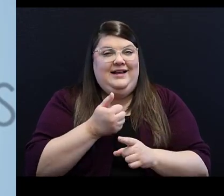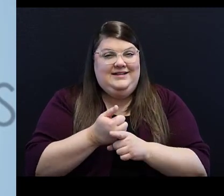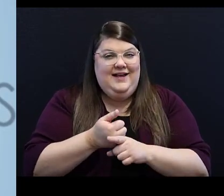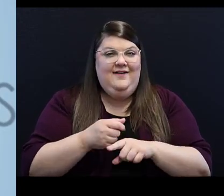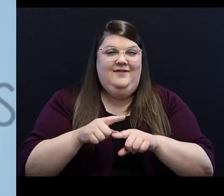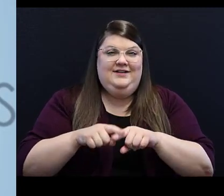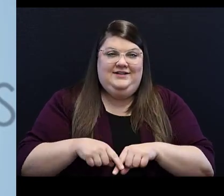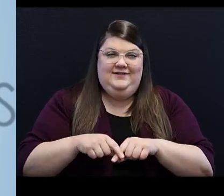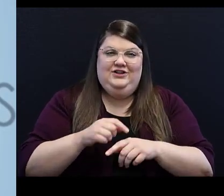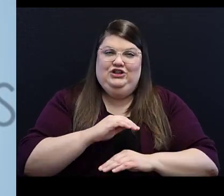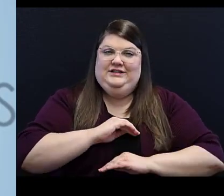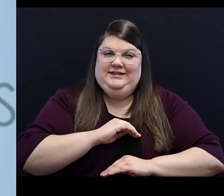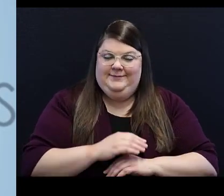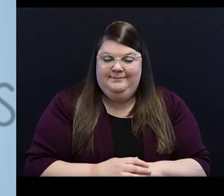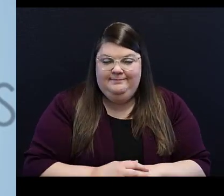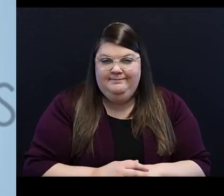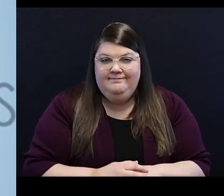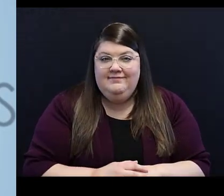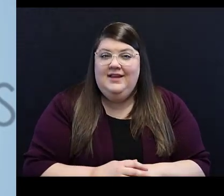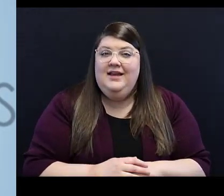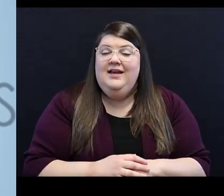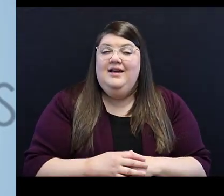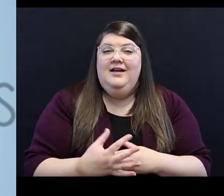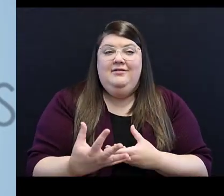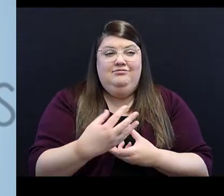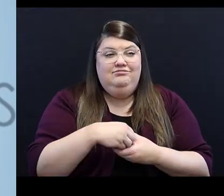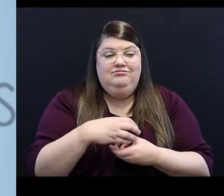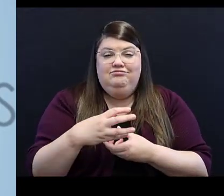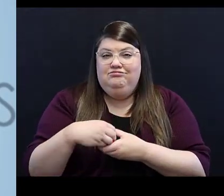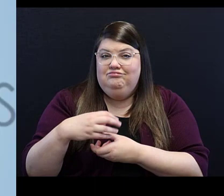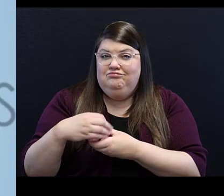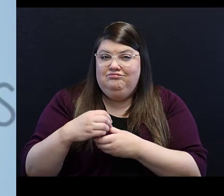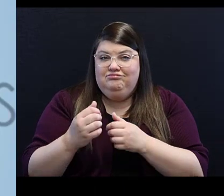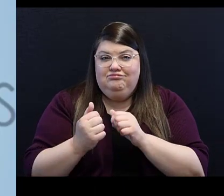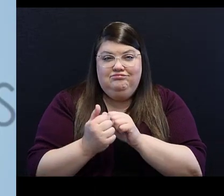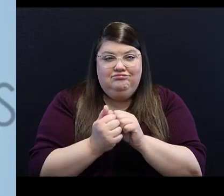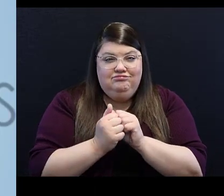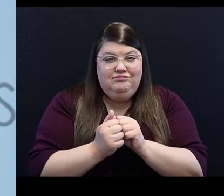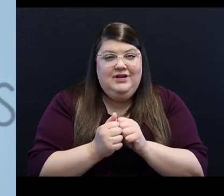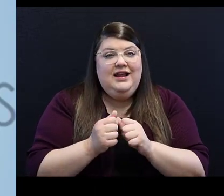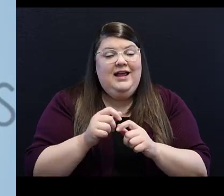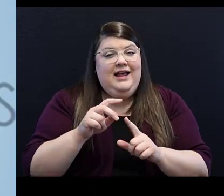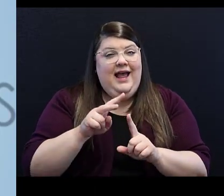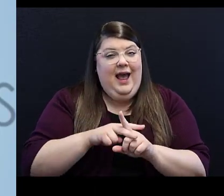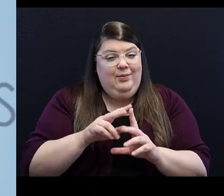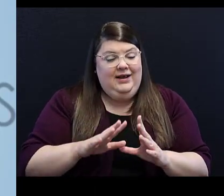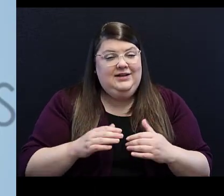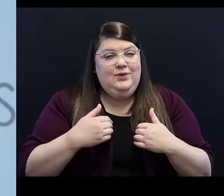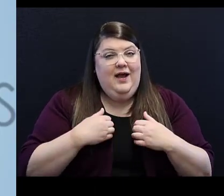Coming together through this project, applicants will have the ability to develop their cohesive